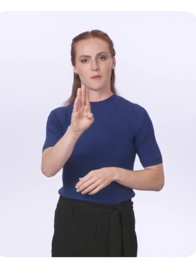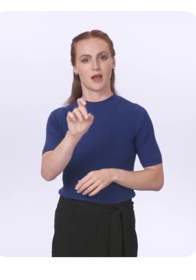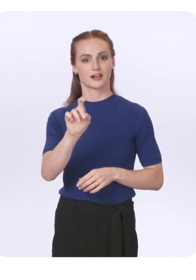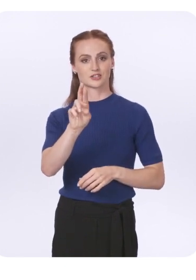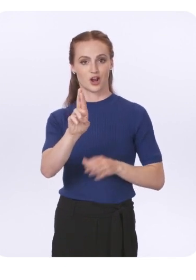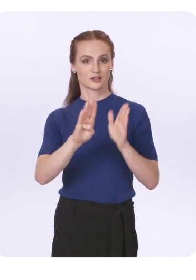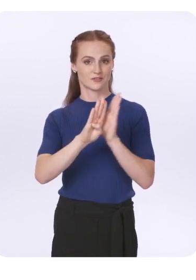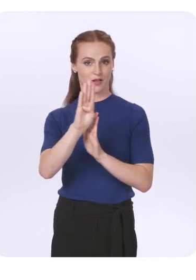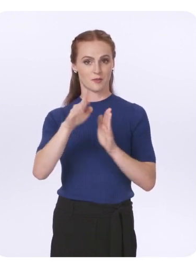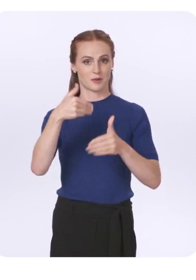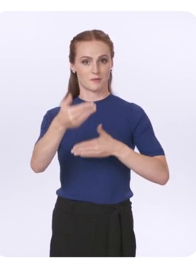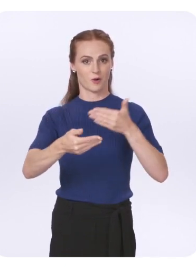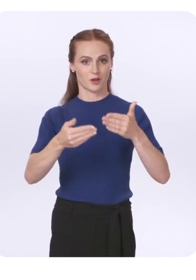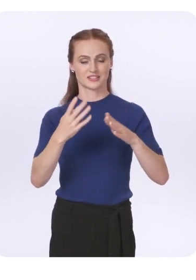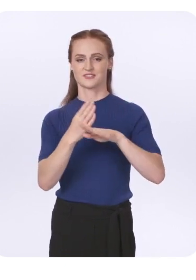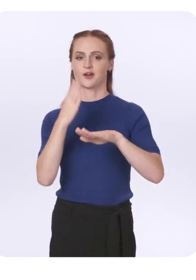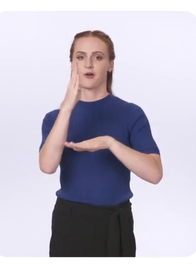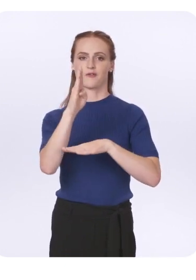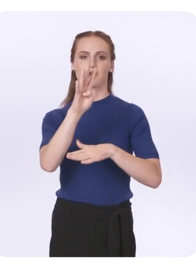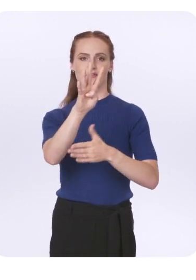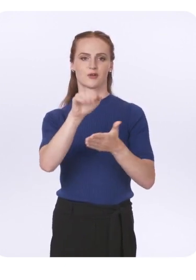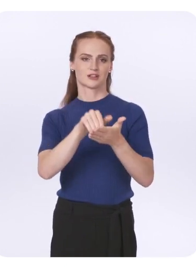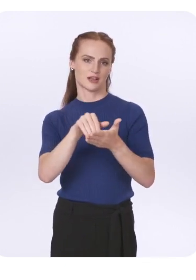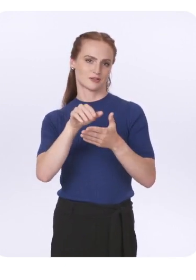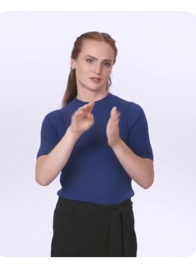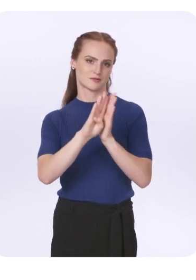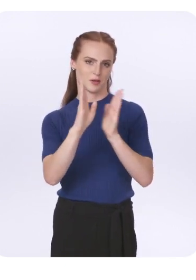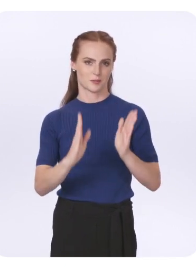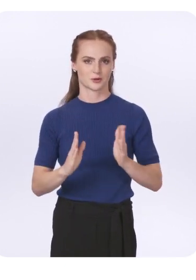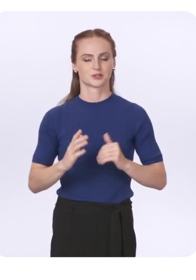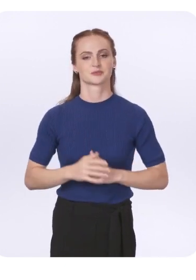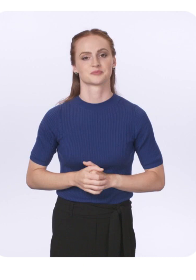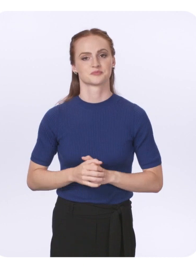Let’s dive into the specific mixed reality features it supports.